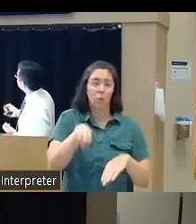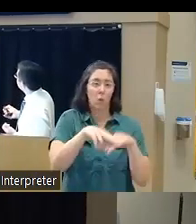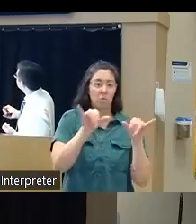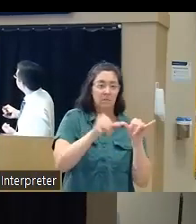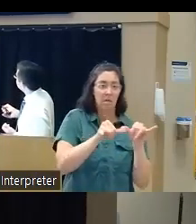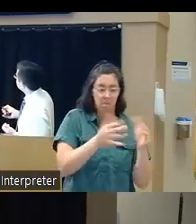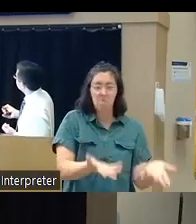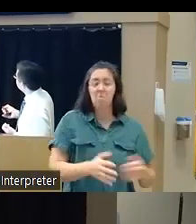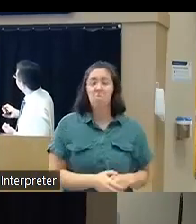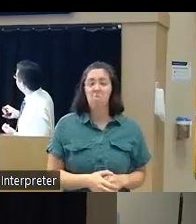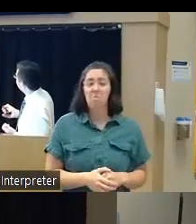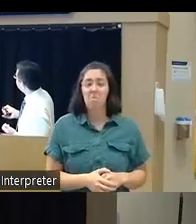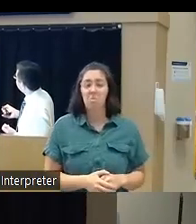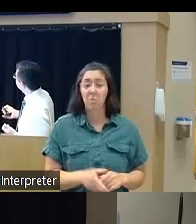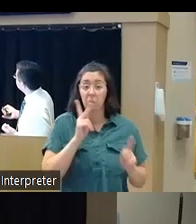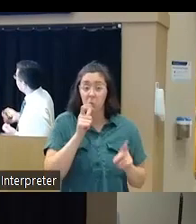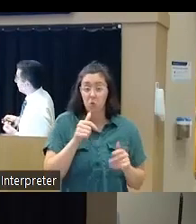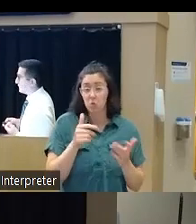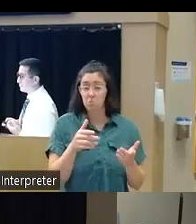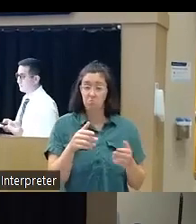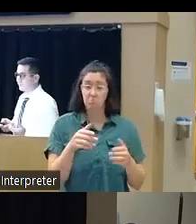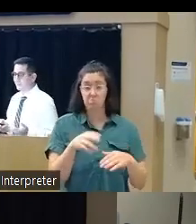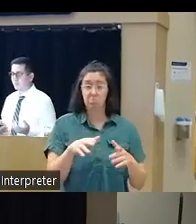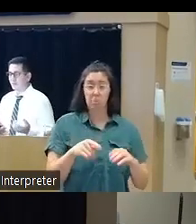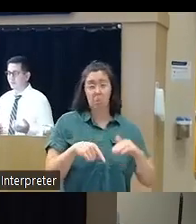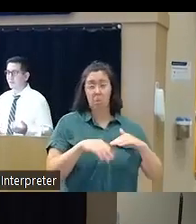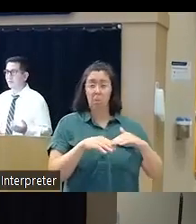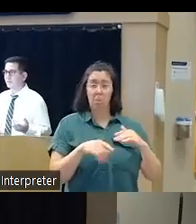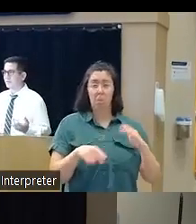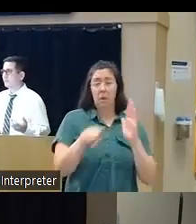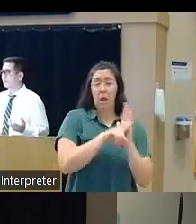get somebody who's you know people who are on average at -1 standard deviation up to close